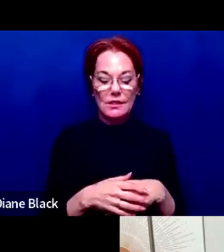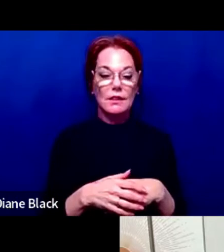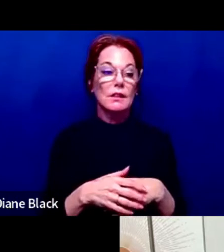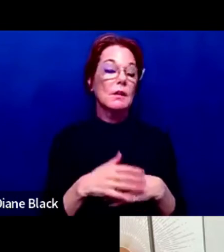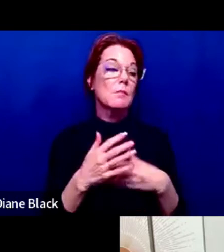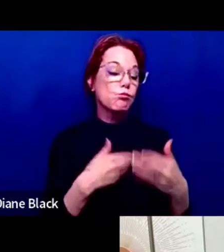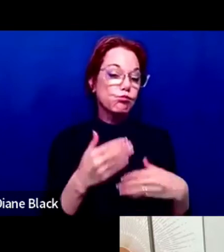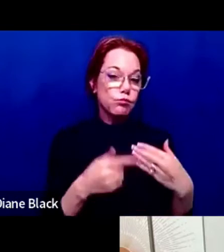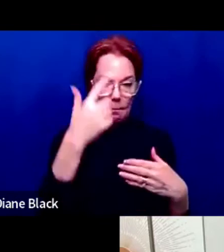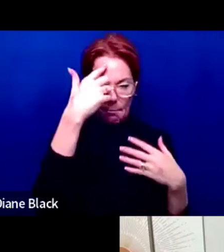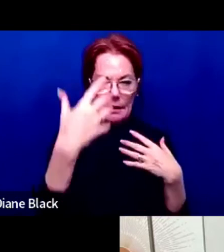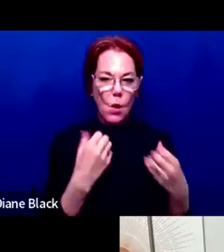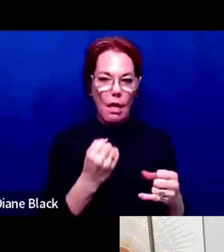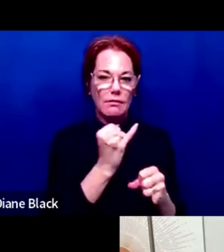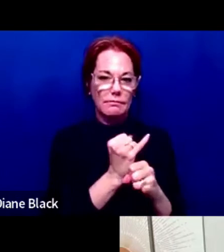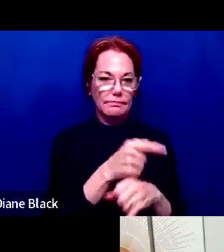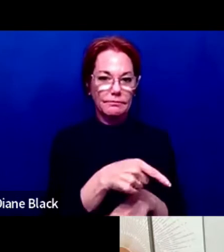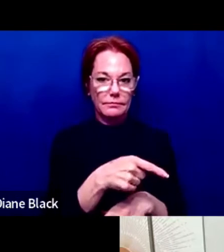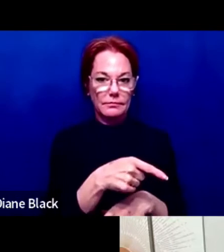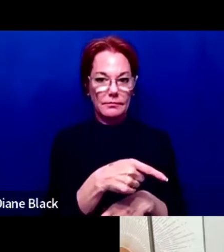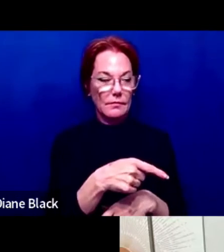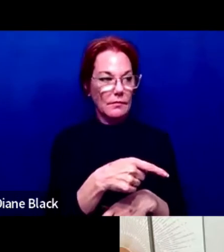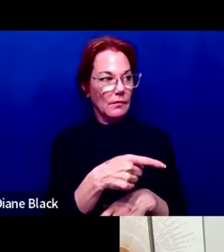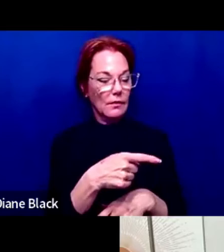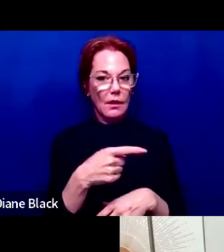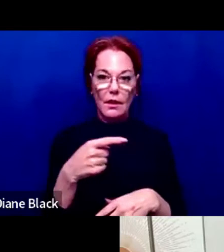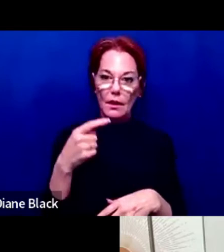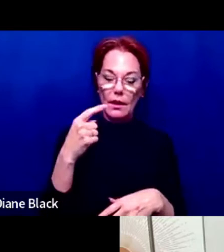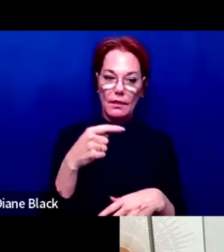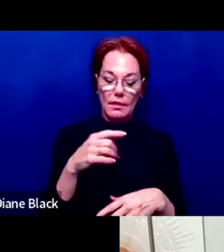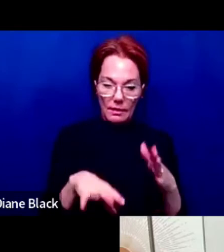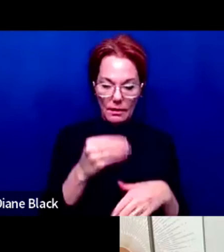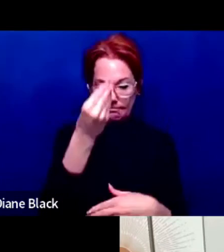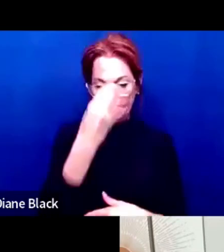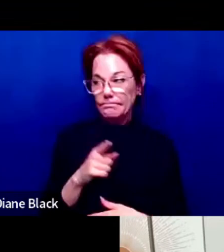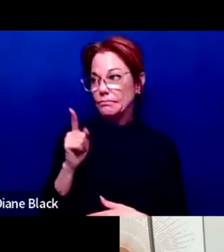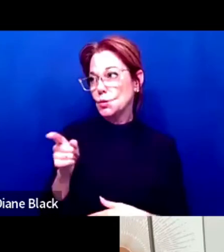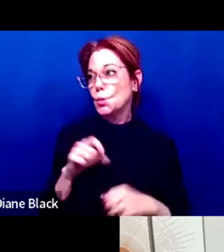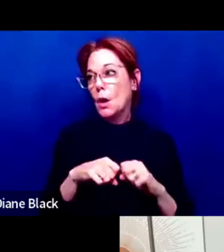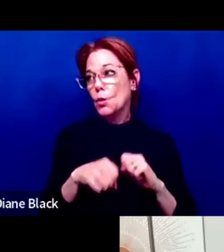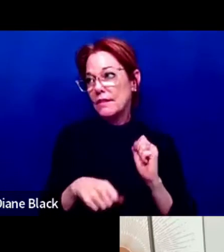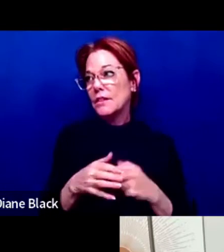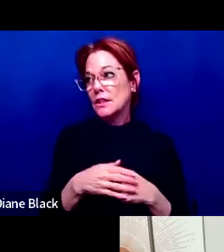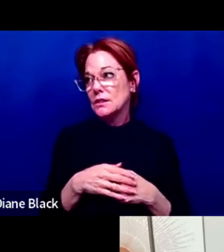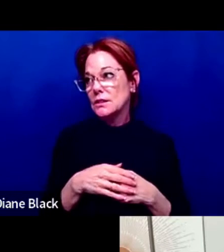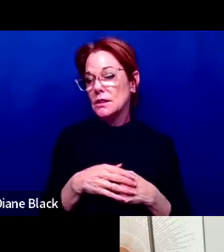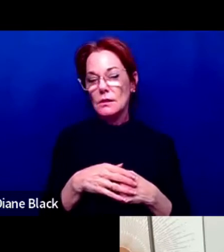that, you know, I just was grieving. You know, I was a person who had lost everything, I had a brain injury, I had just